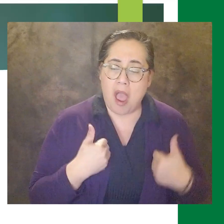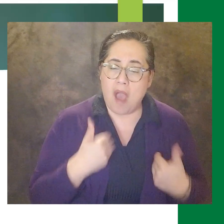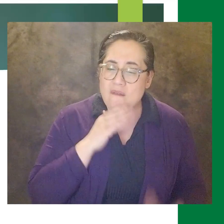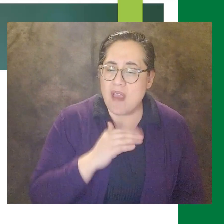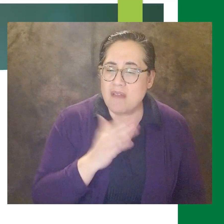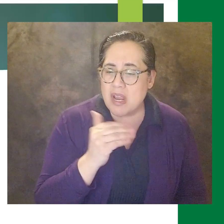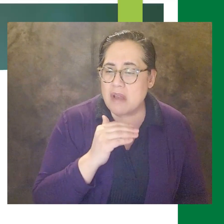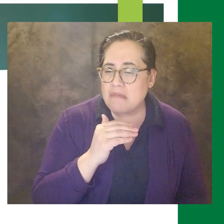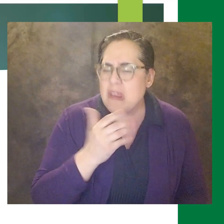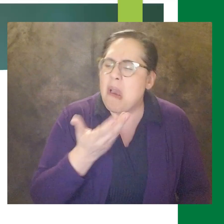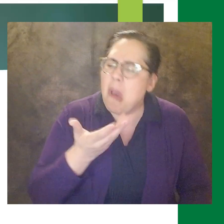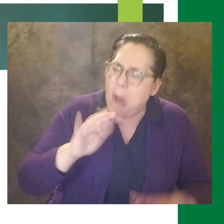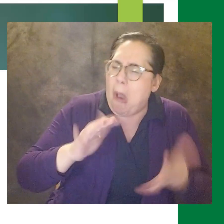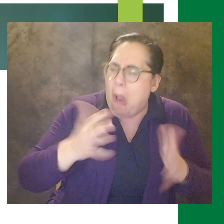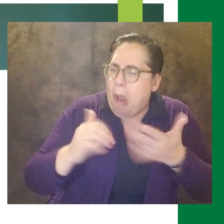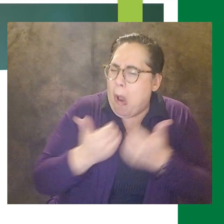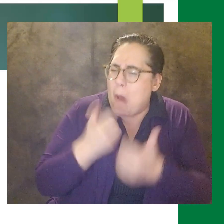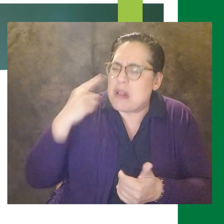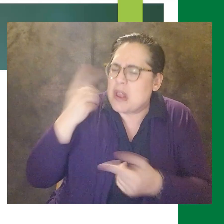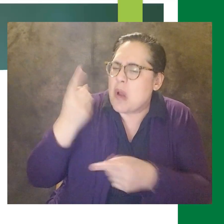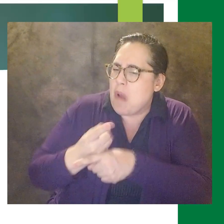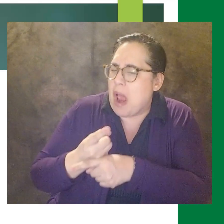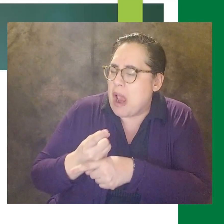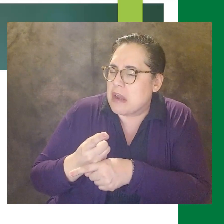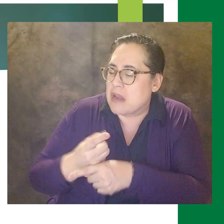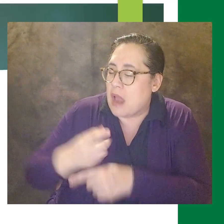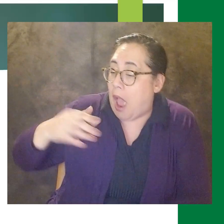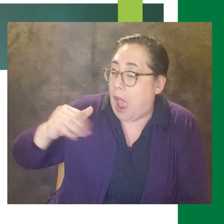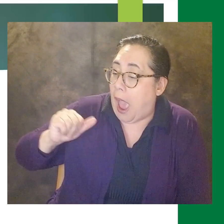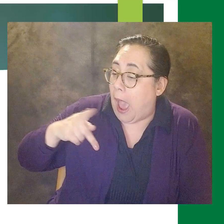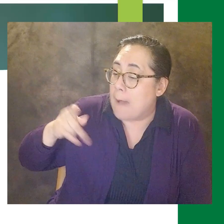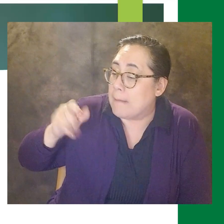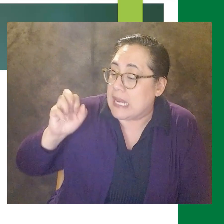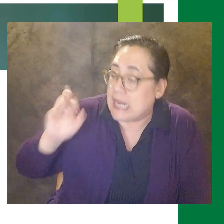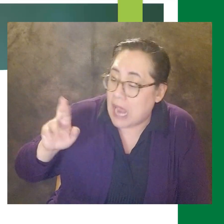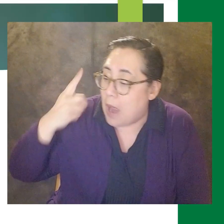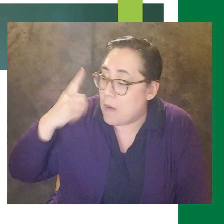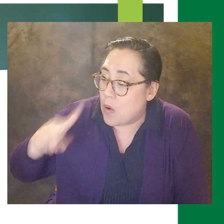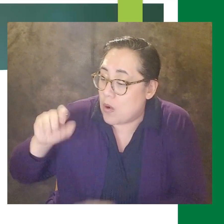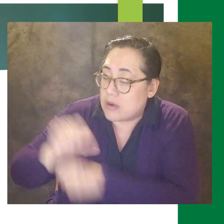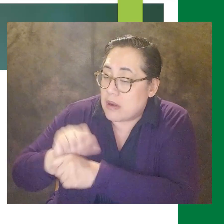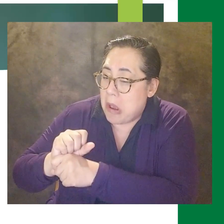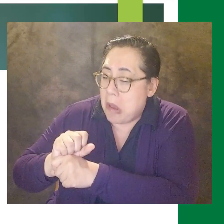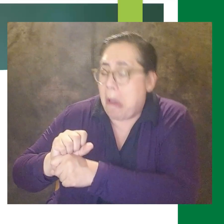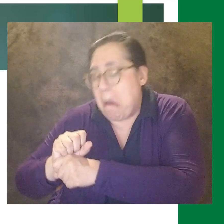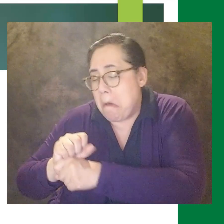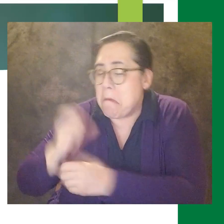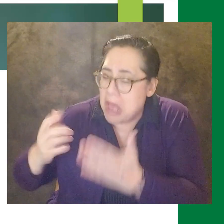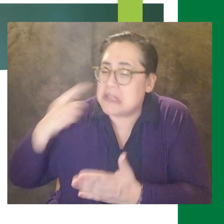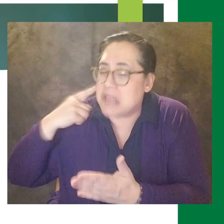sounds correct might sound correct, but in reality it isn't.